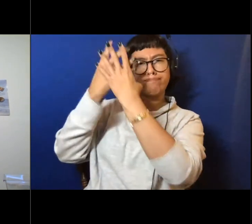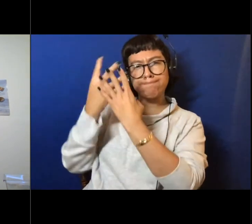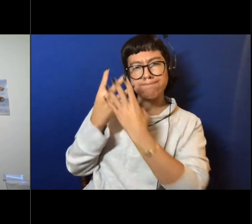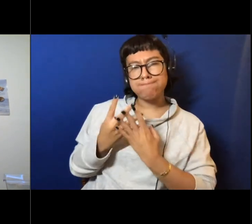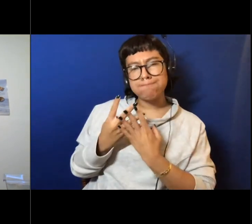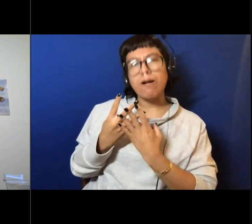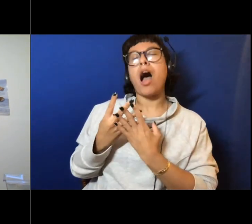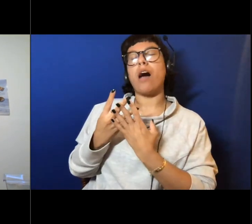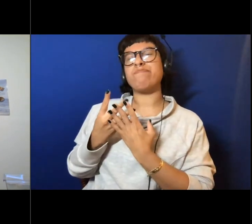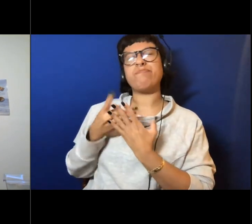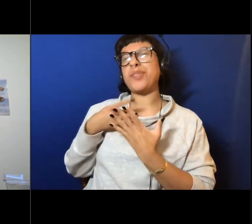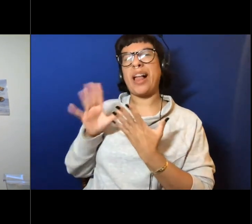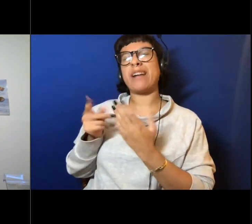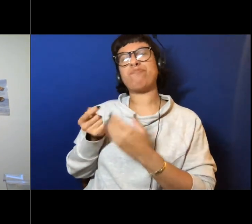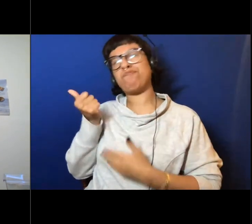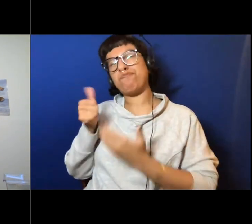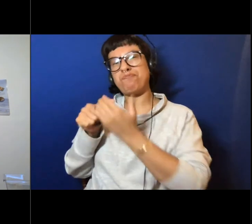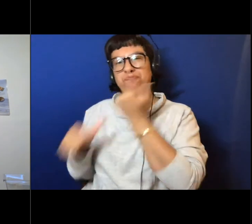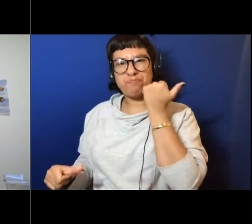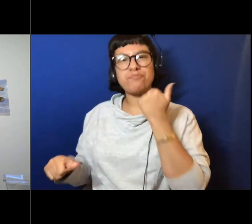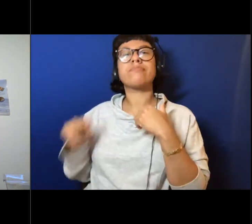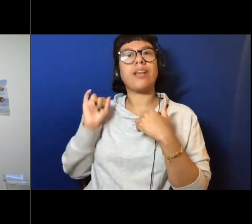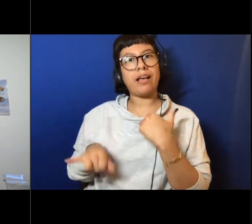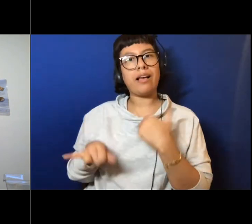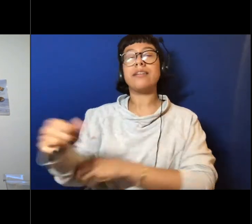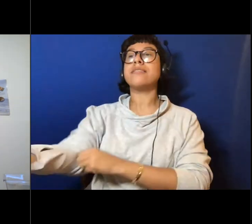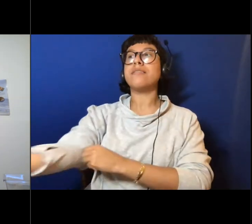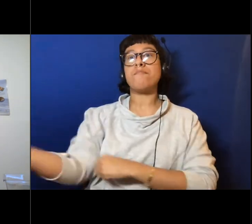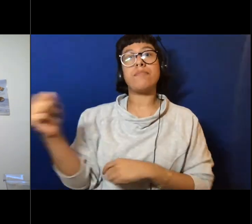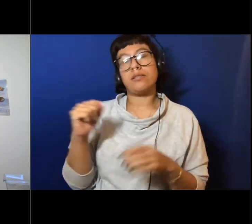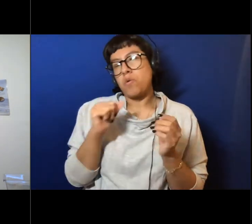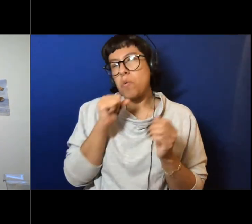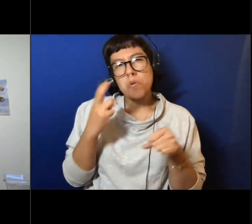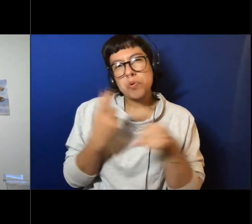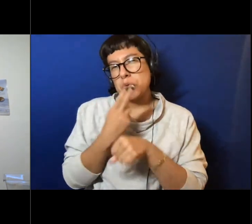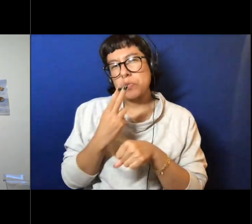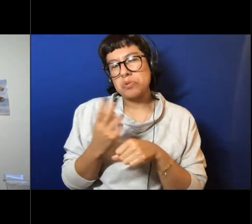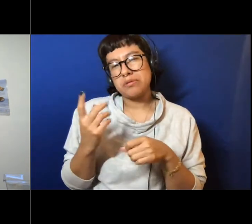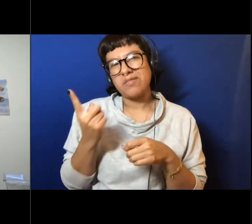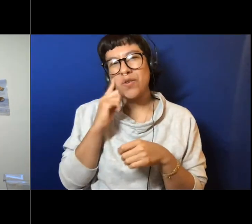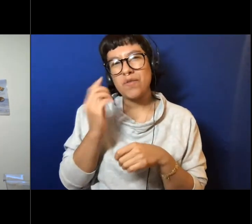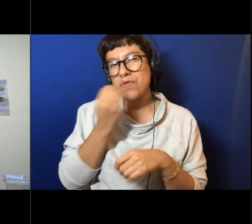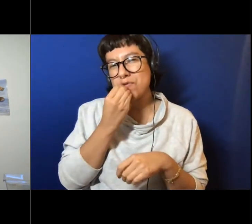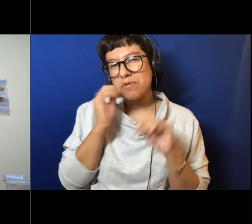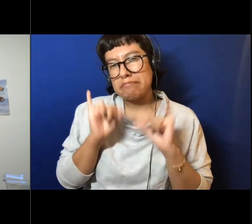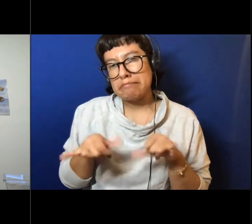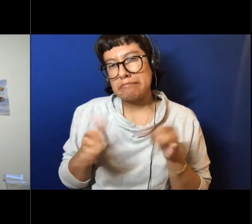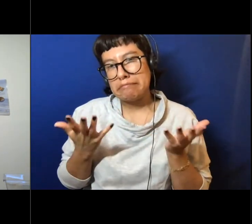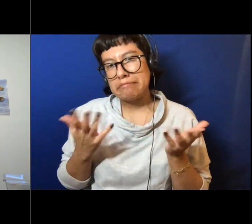So they have filtered that cornstarch out, but they're probably not actually going to use it as food. [Grace] Great.